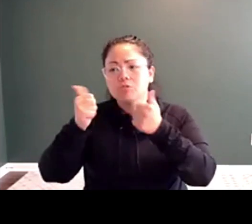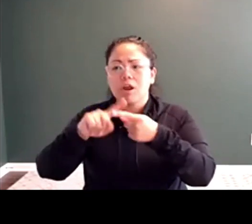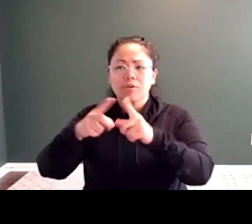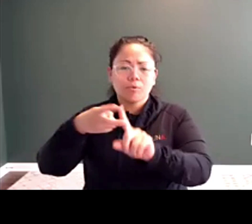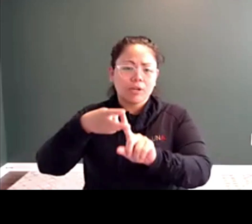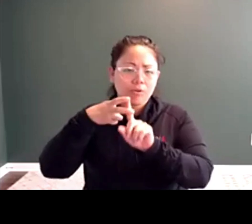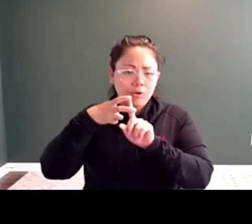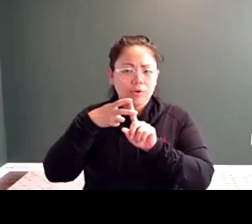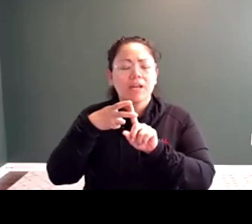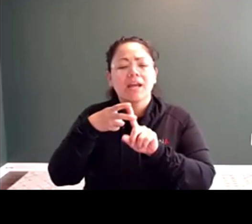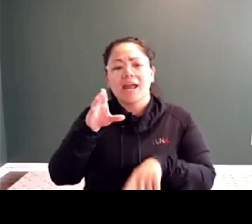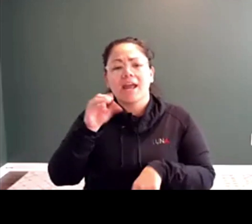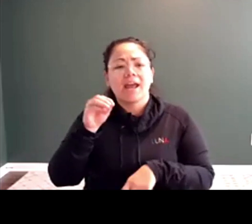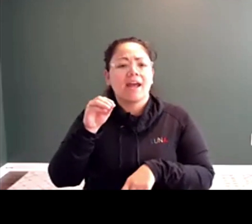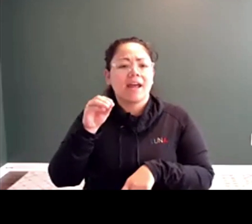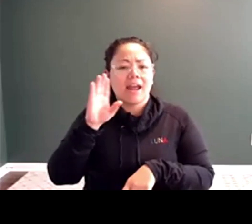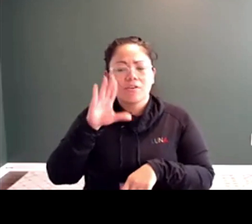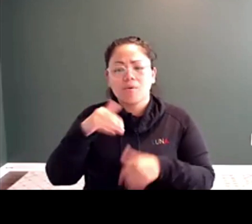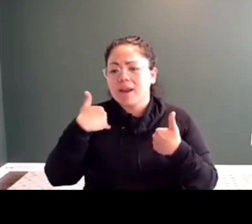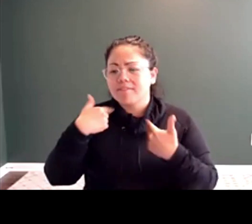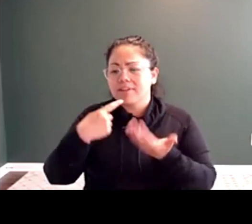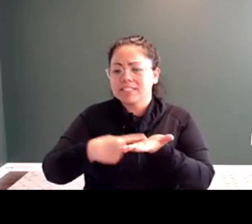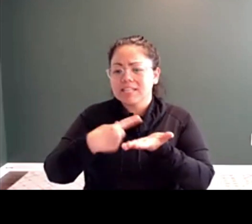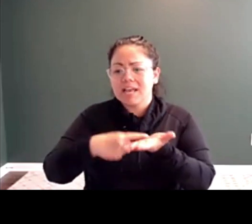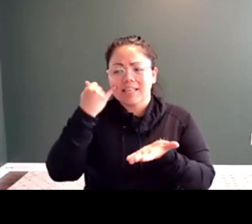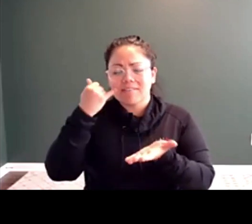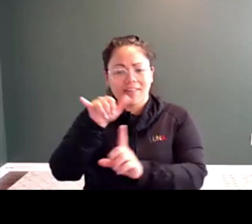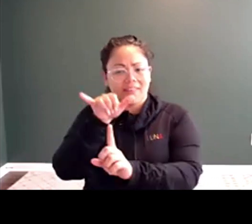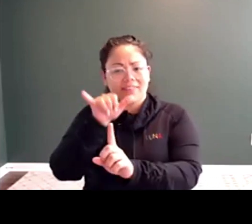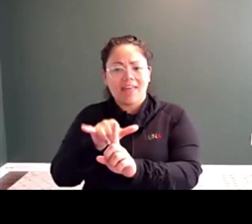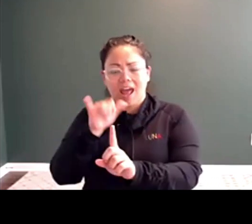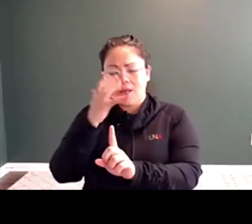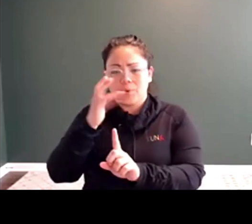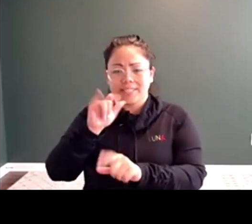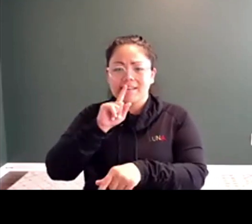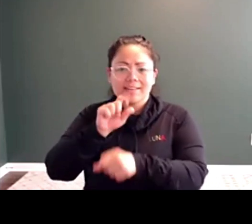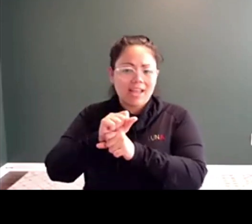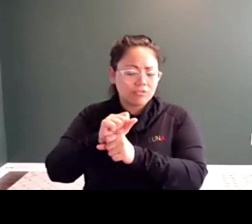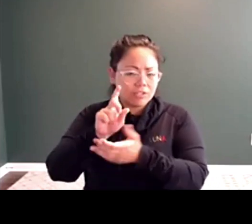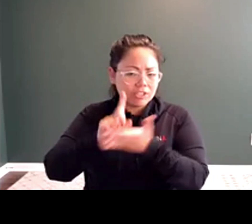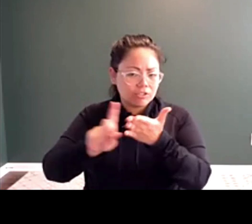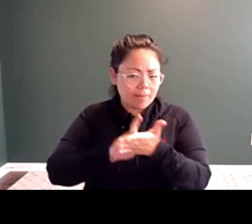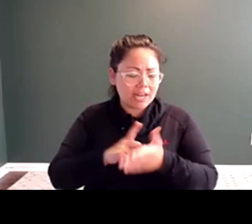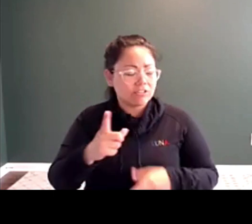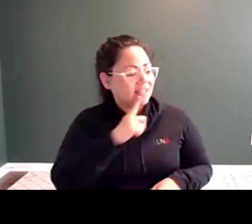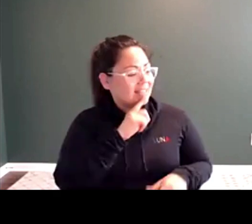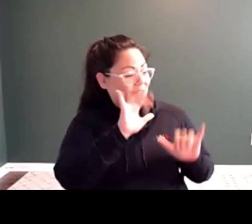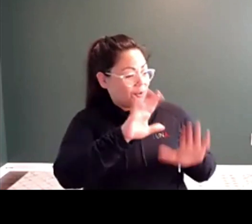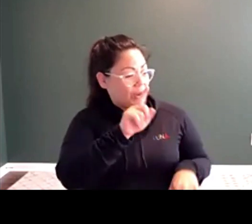and they were talking about what, you know, whether or not that looks like discrimination. Well, that's a great question. What we would be looking at,